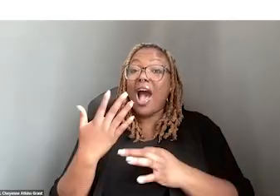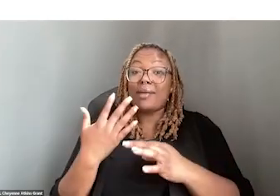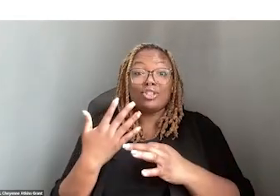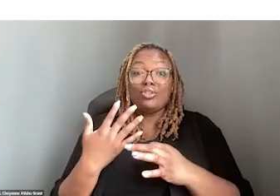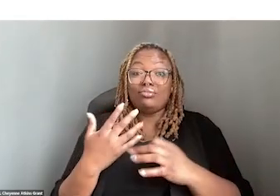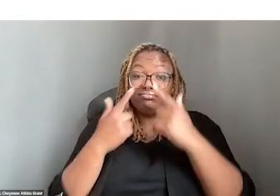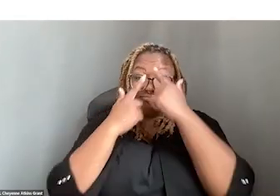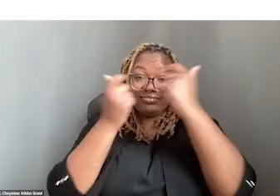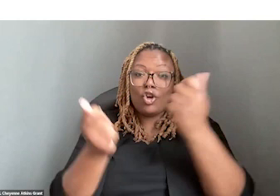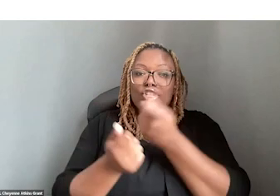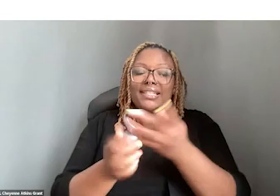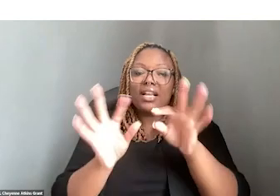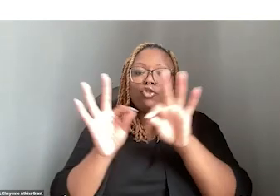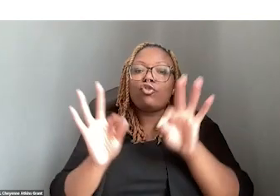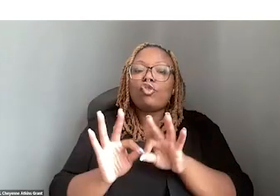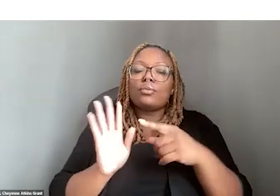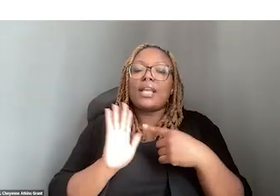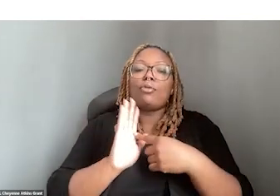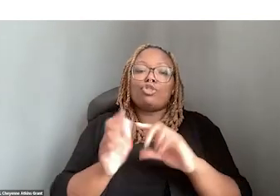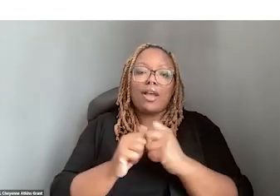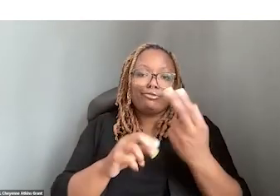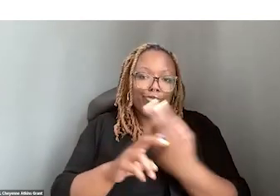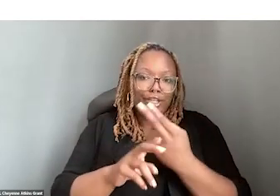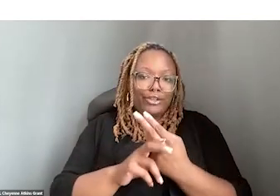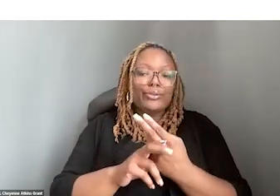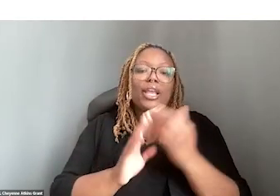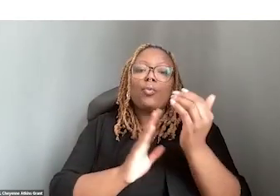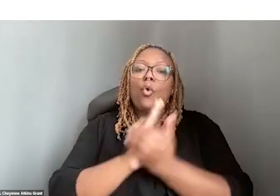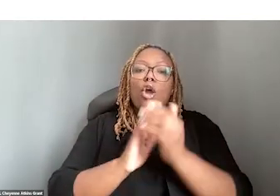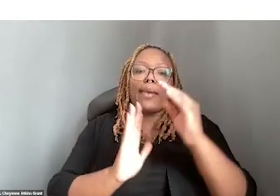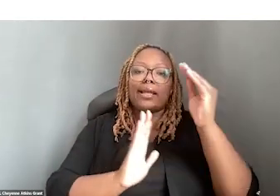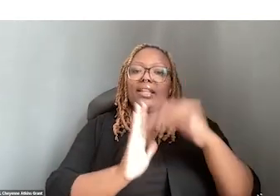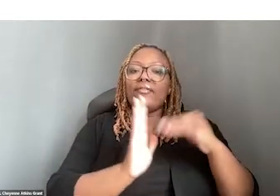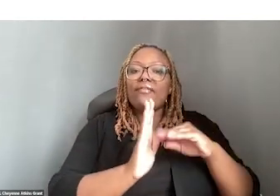So I'm going to show you how you can use that and it will automatically fill in with SciENcv.